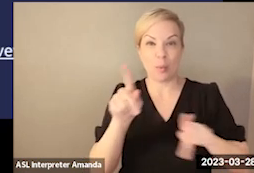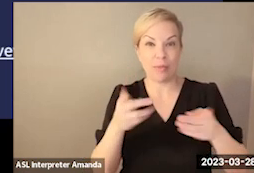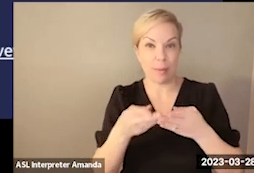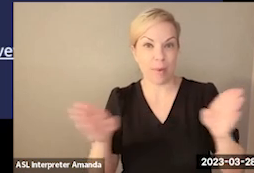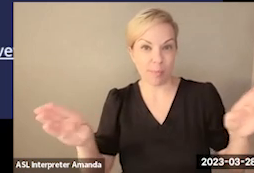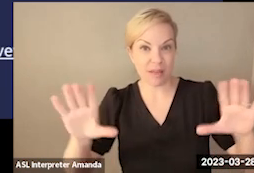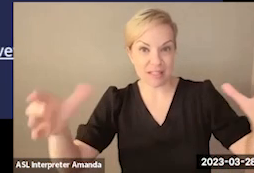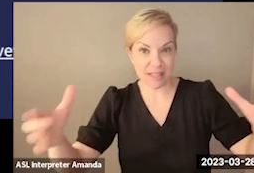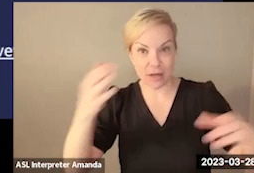Debbie Stine, Science & Technology Policy Academy: So oftentimes.